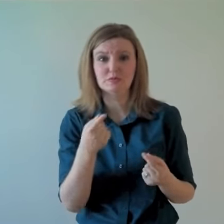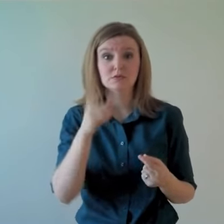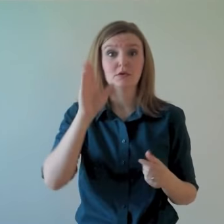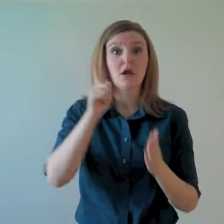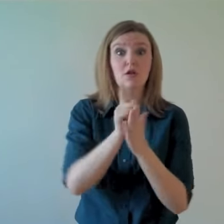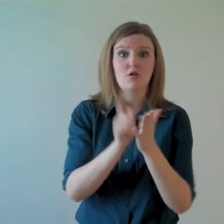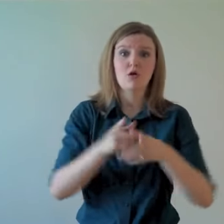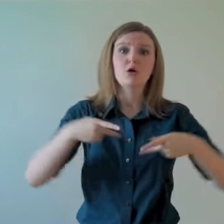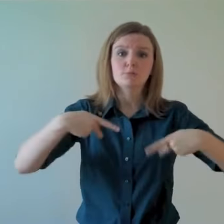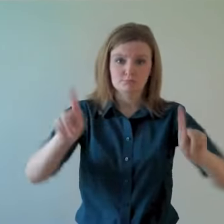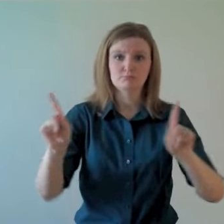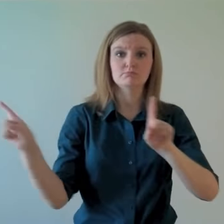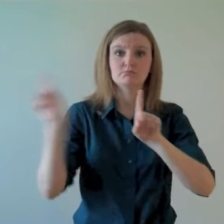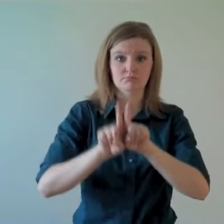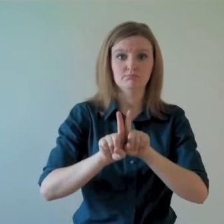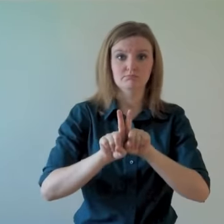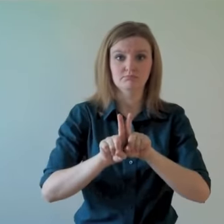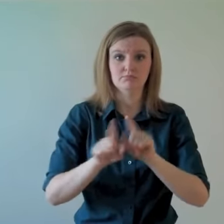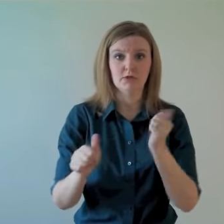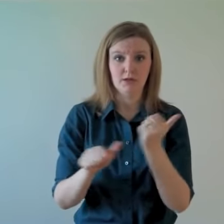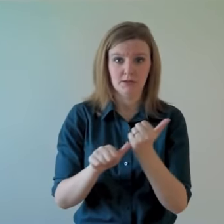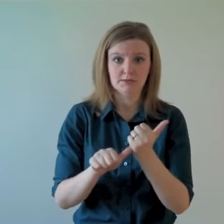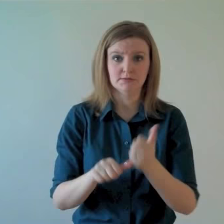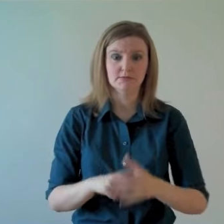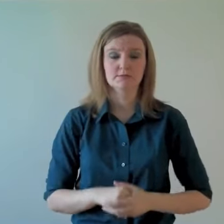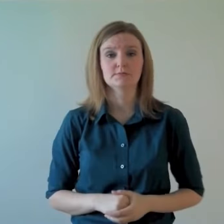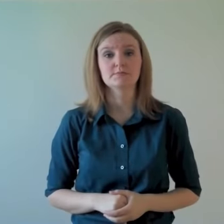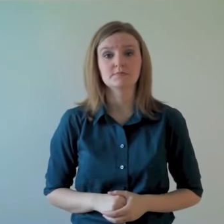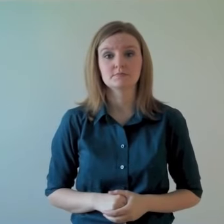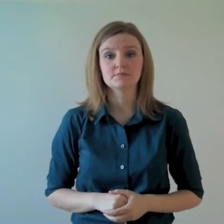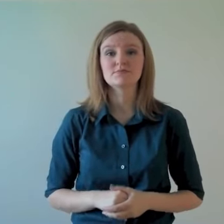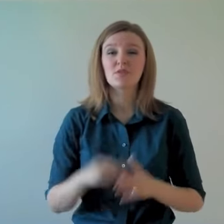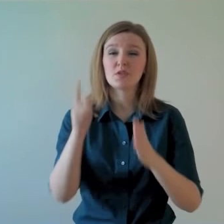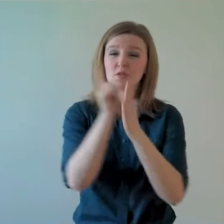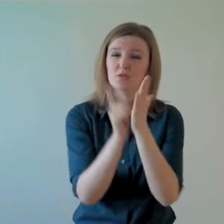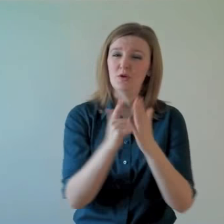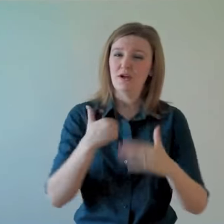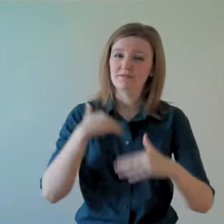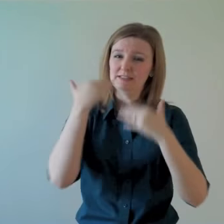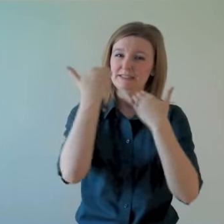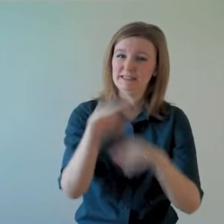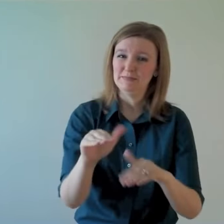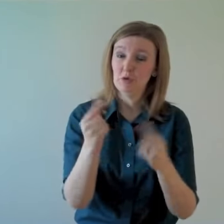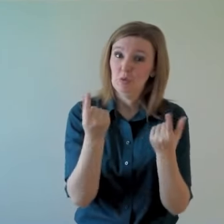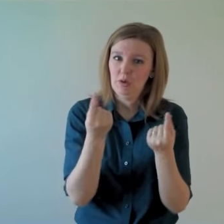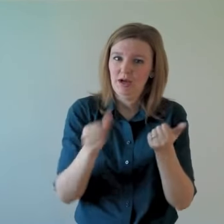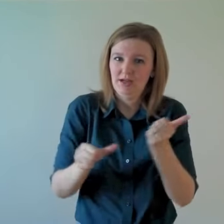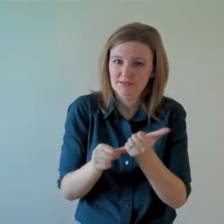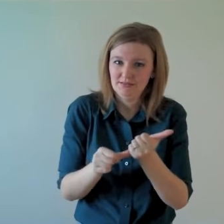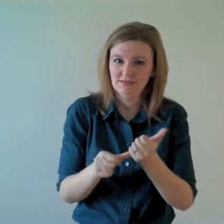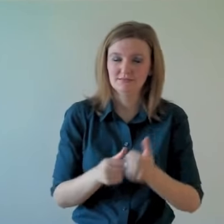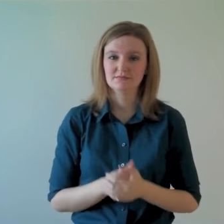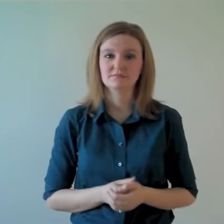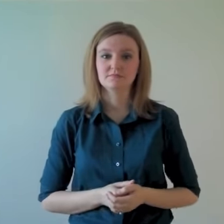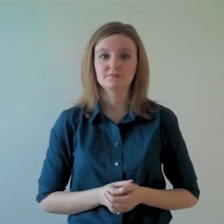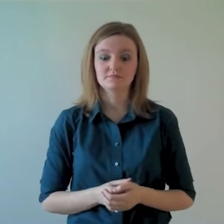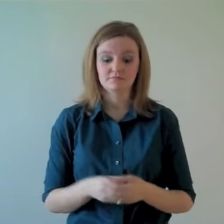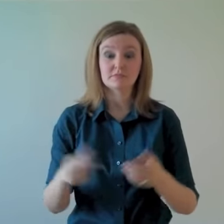you are able to bring an assistant to help you vote. There are some restrictions on who that assistant can be.